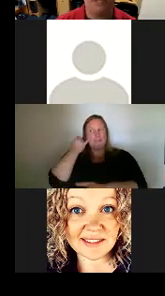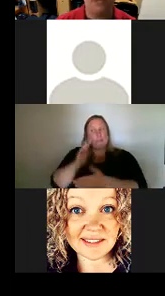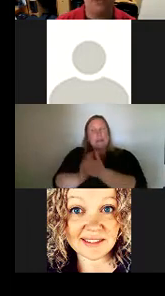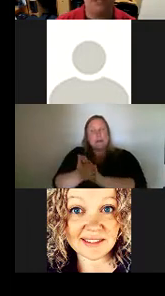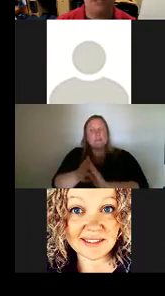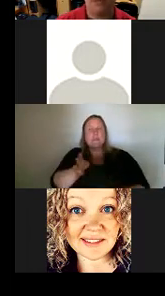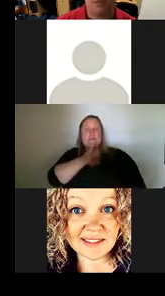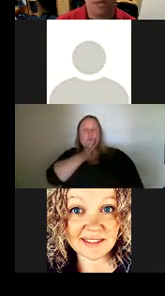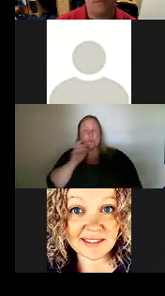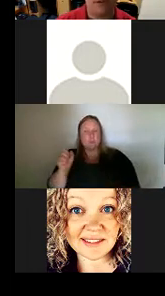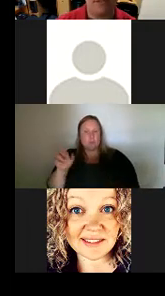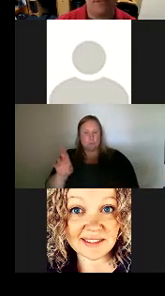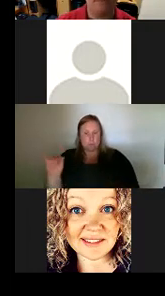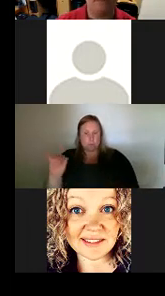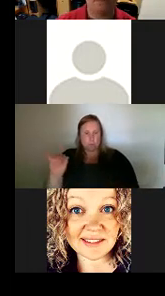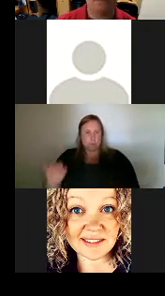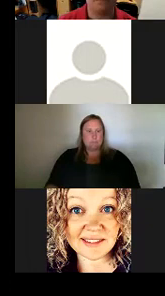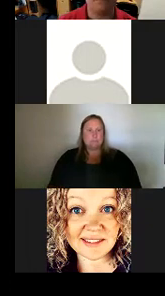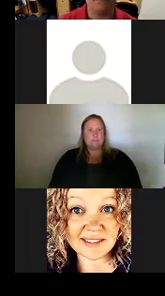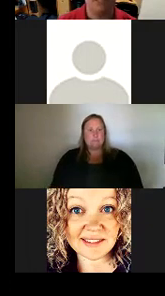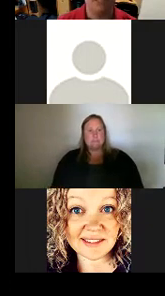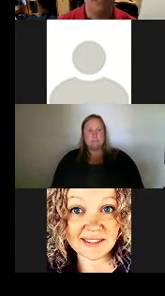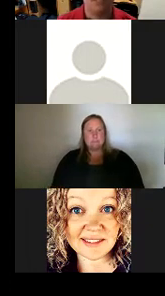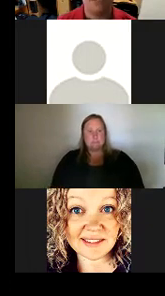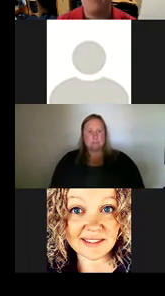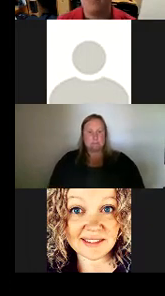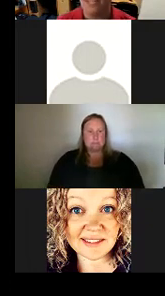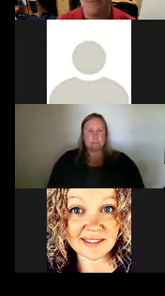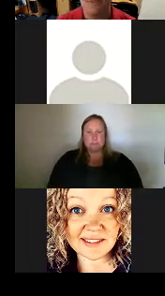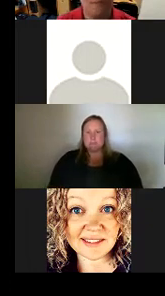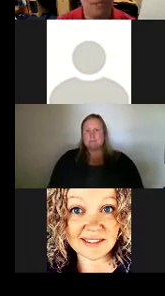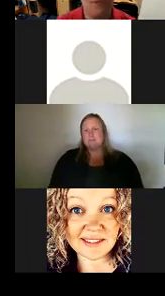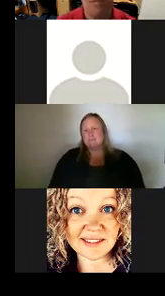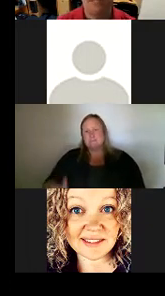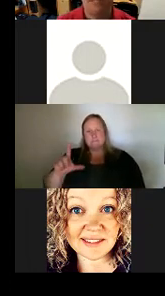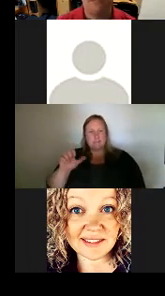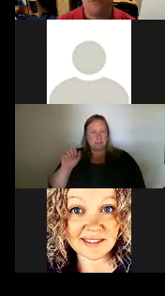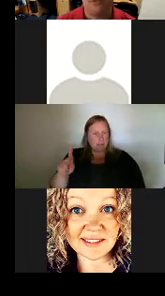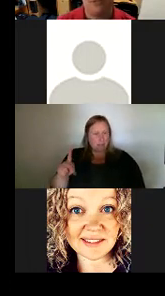SOMETIMES THAT IS USED AS A SPECIAL MODIFIER. I HAVE A LINK FOR VOICEOVER BASIC IF YOU WANT TO LEARN